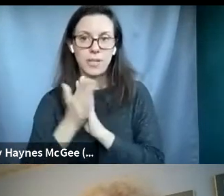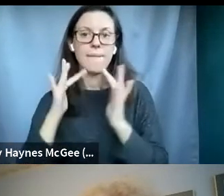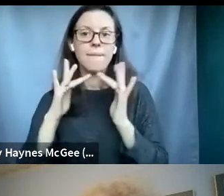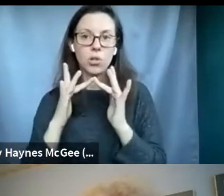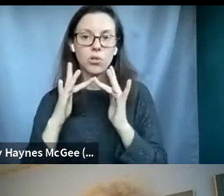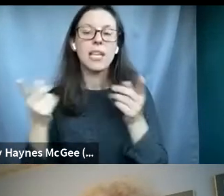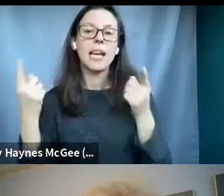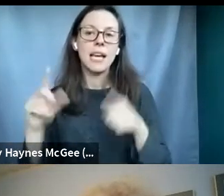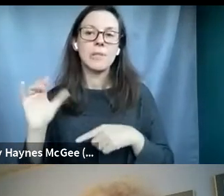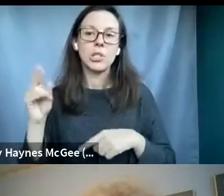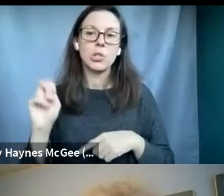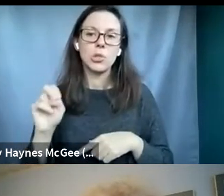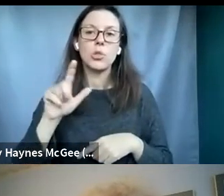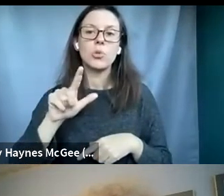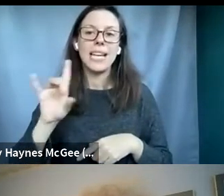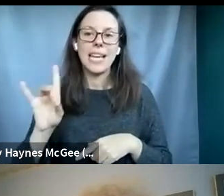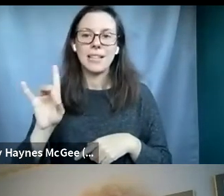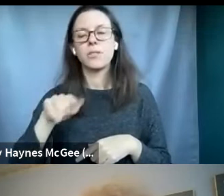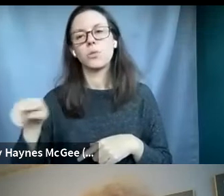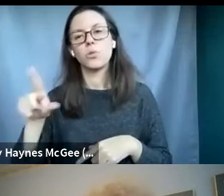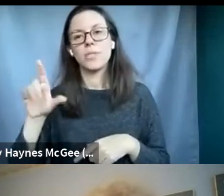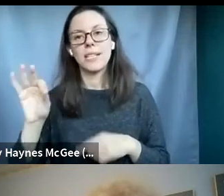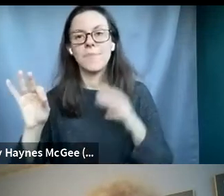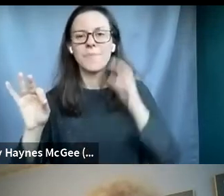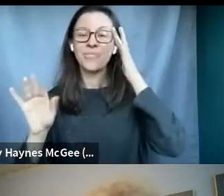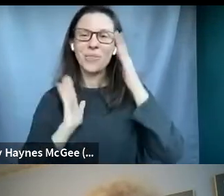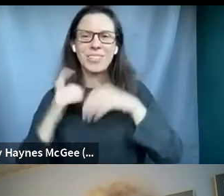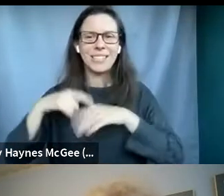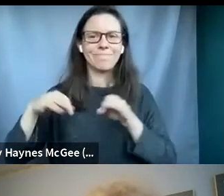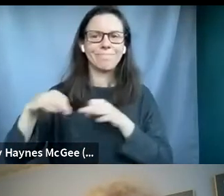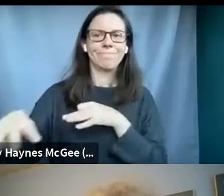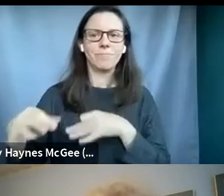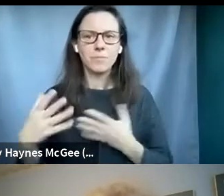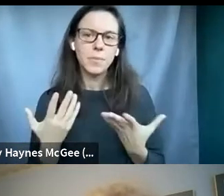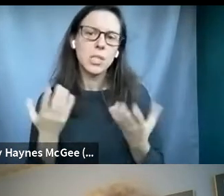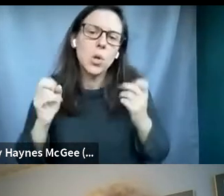JuneÊ28th through 29th so kind of pushed our time line back but that was okay, we were permitted to do so.